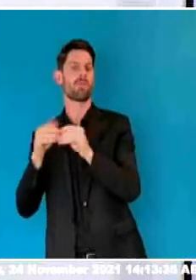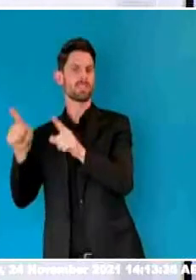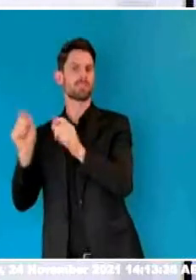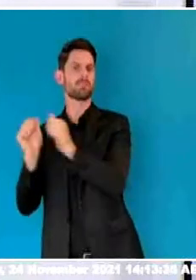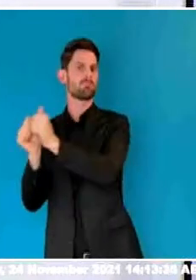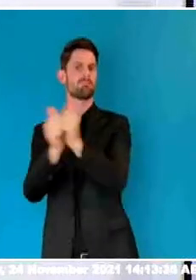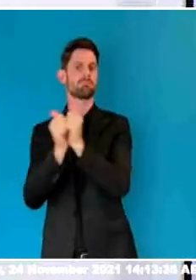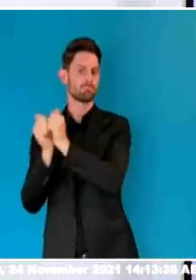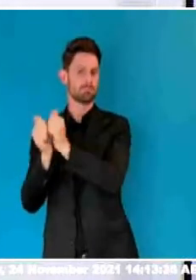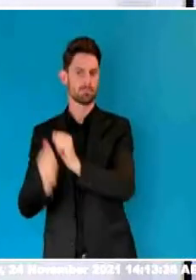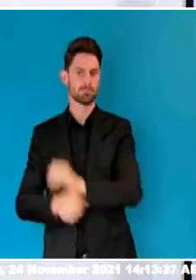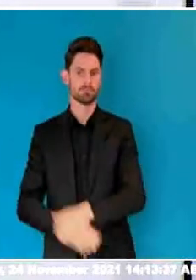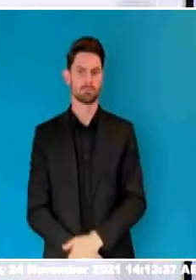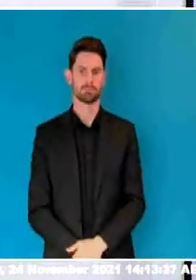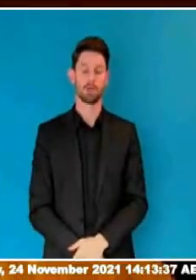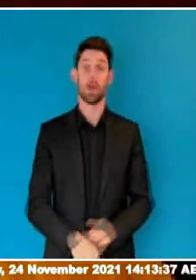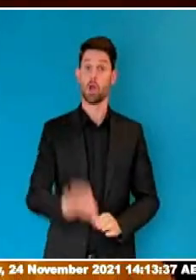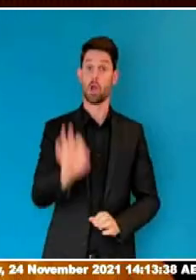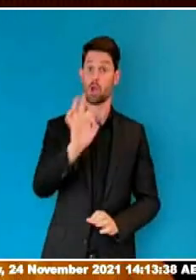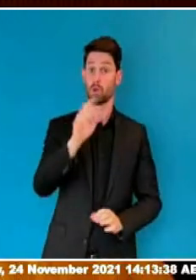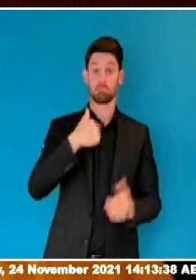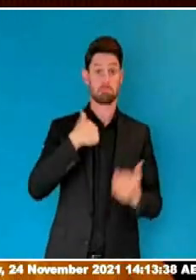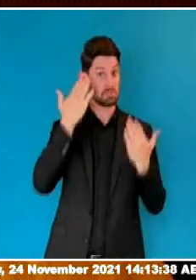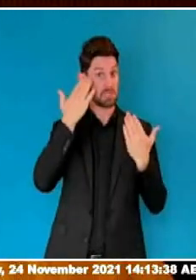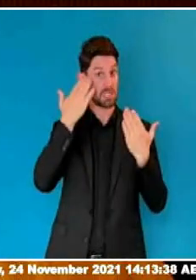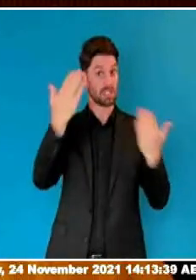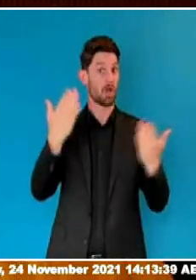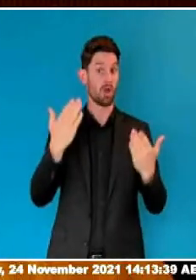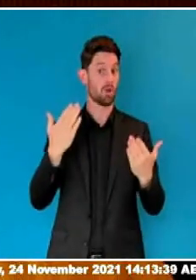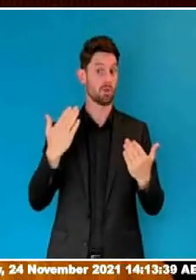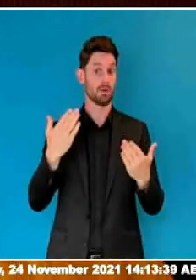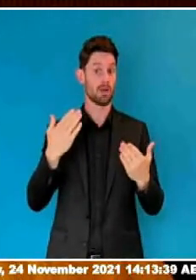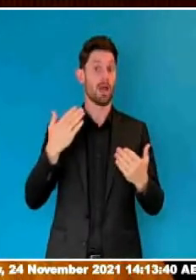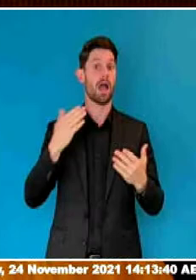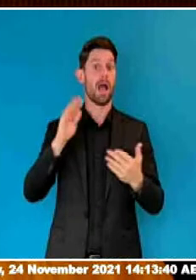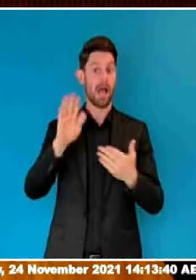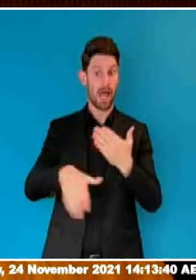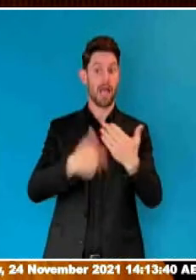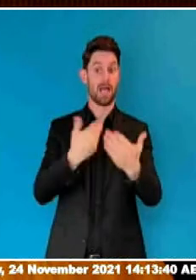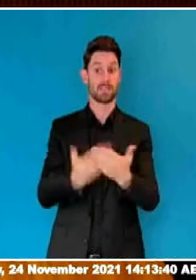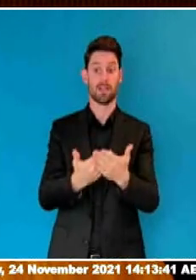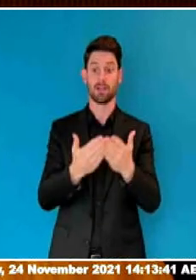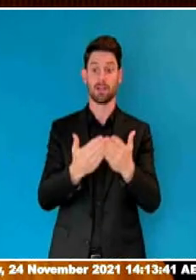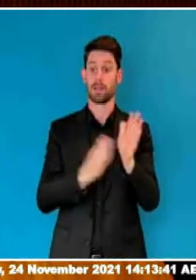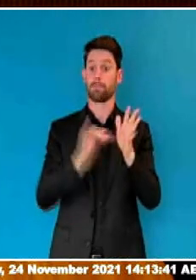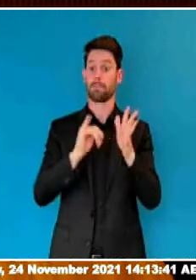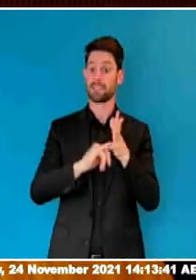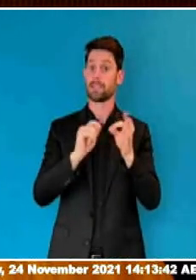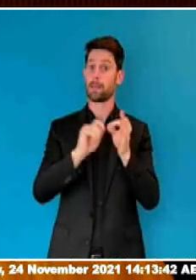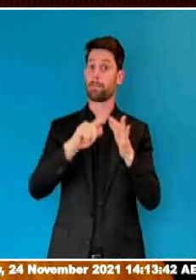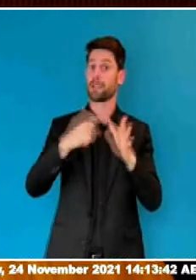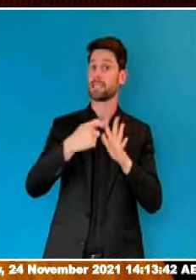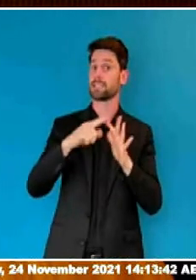No, I was not aware in any detail until MsÂ Bekis explained it.